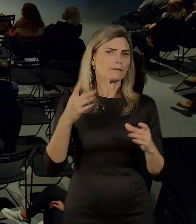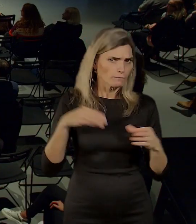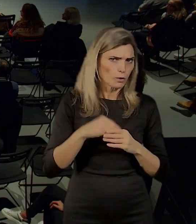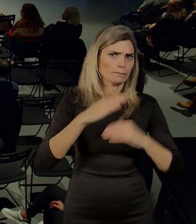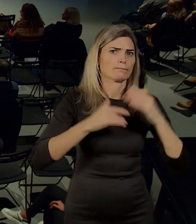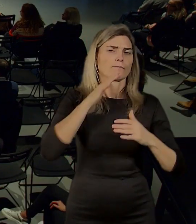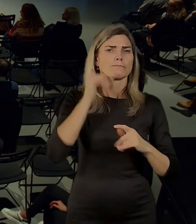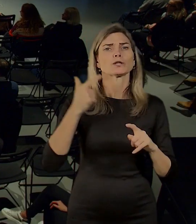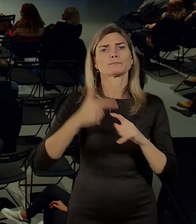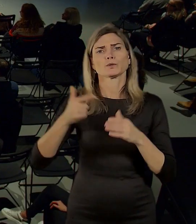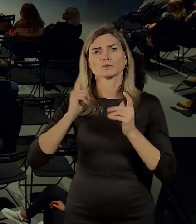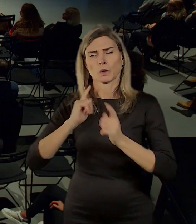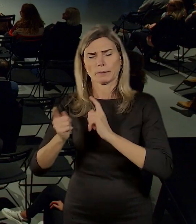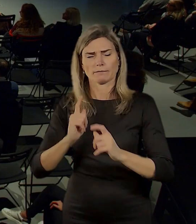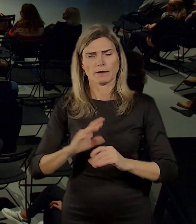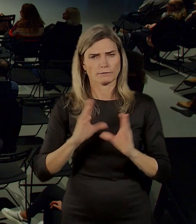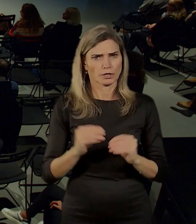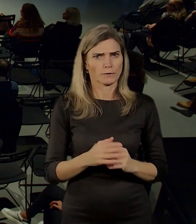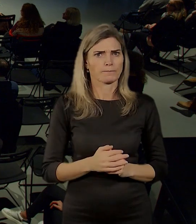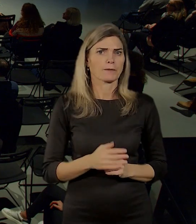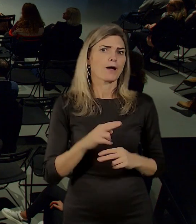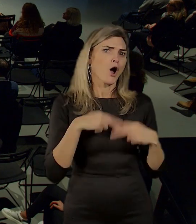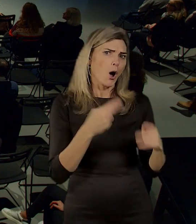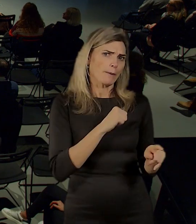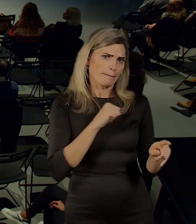And I may try a question from a slightly different perspective.